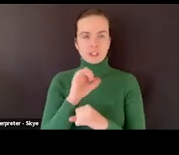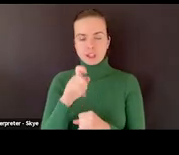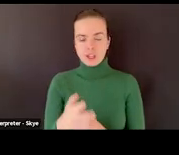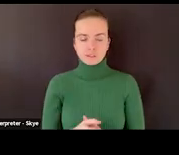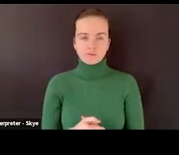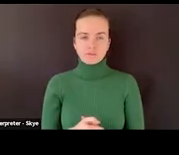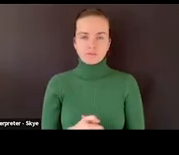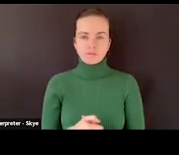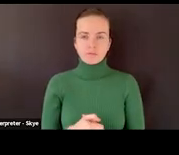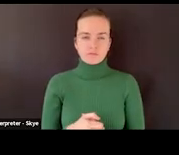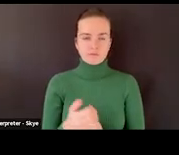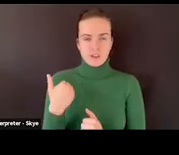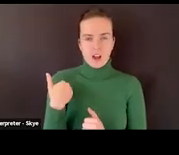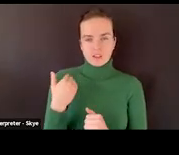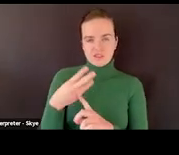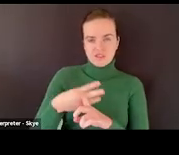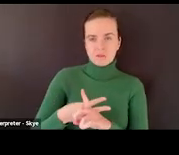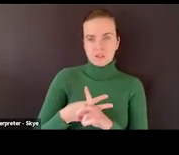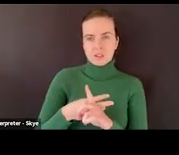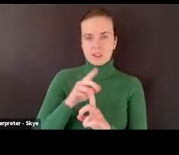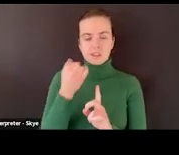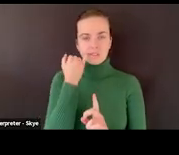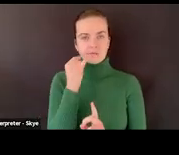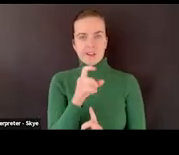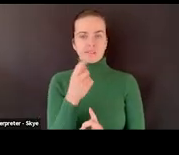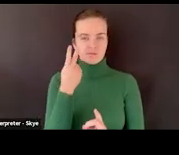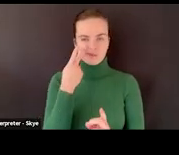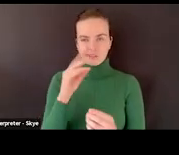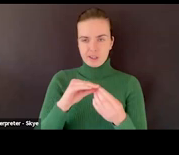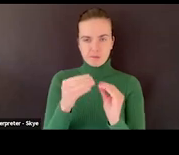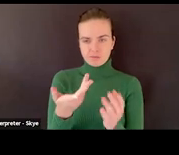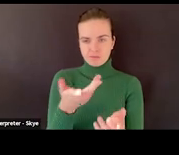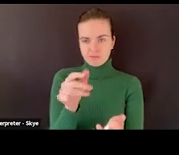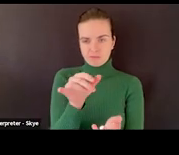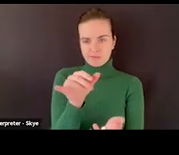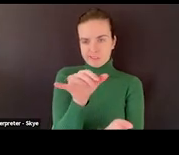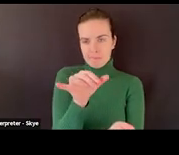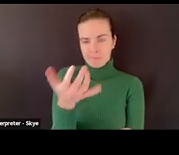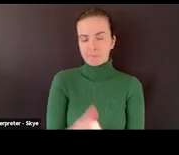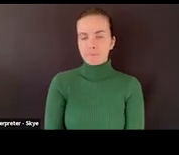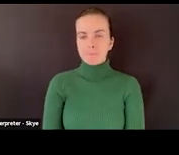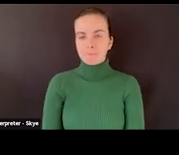in the past 6 months when asked. You see the numbers are virtually the same. It is a little